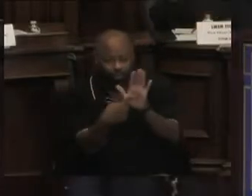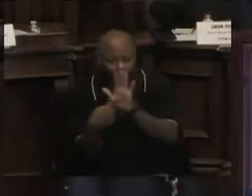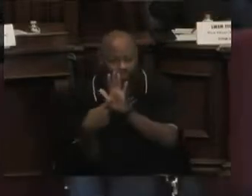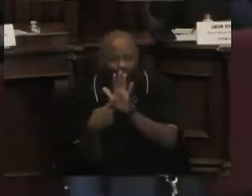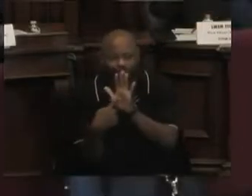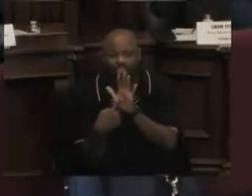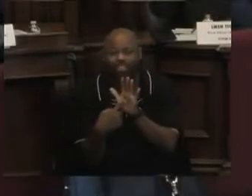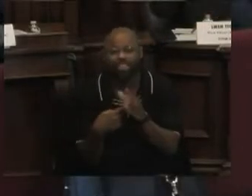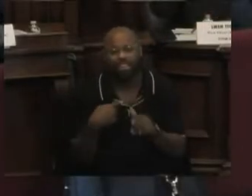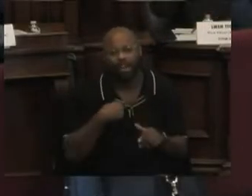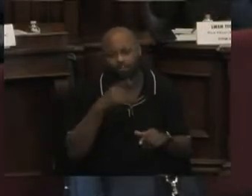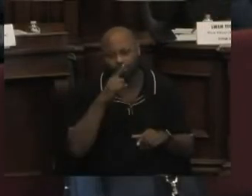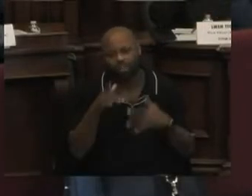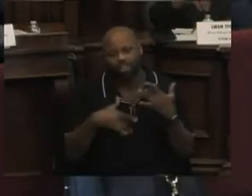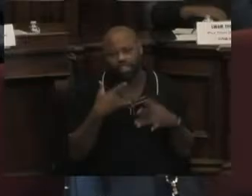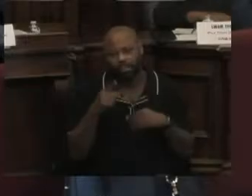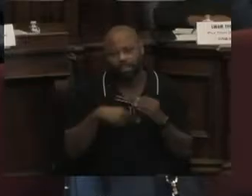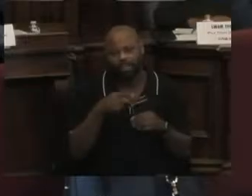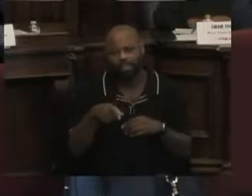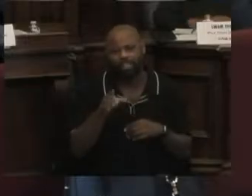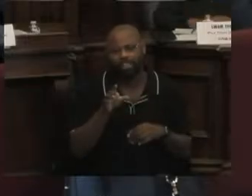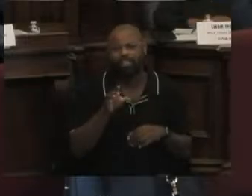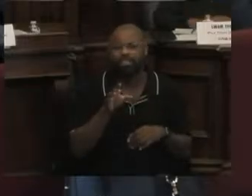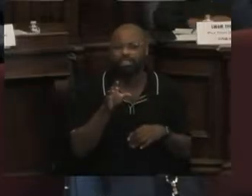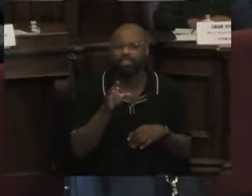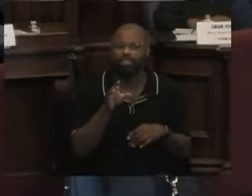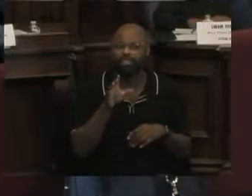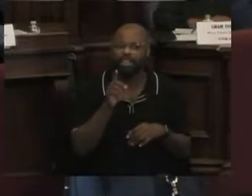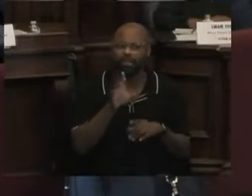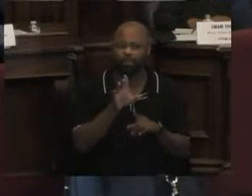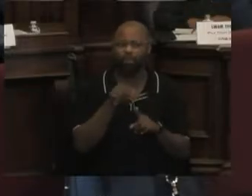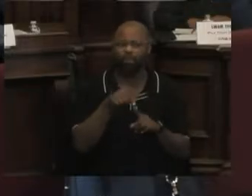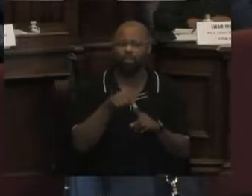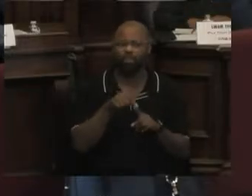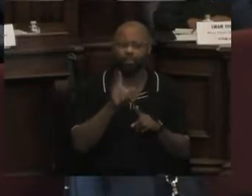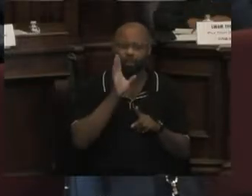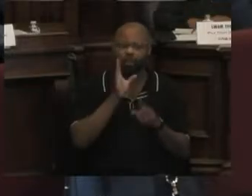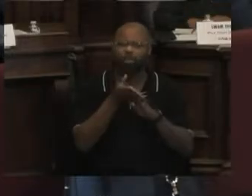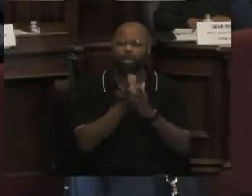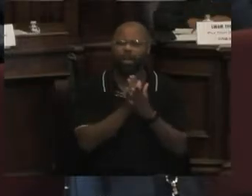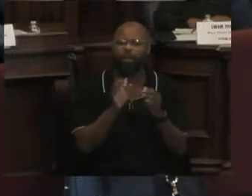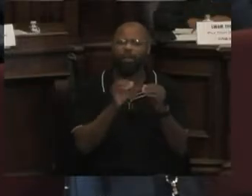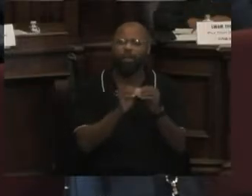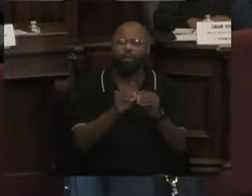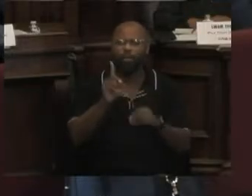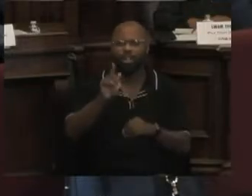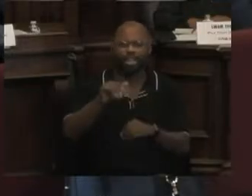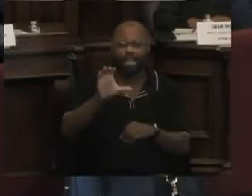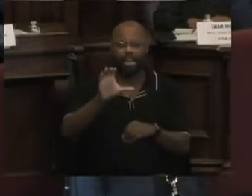internally. So that means dashboards. And I'm really,